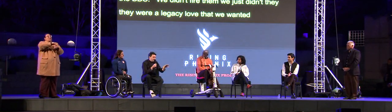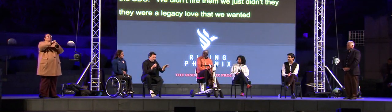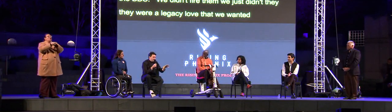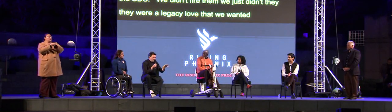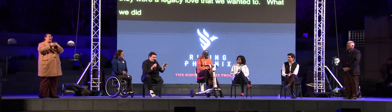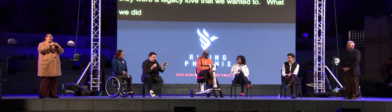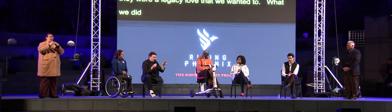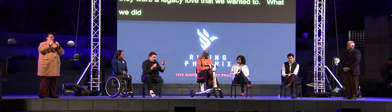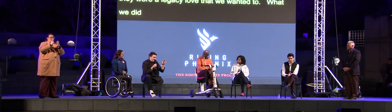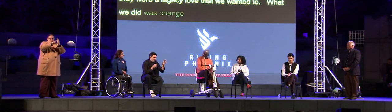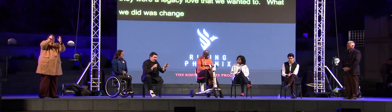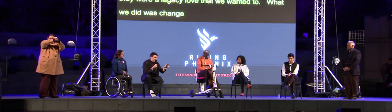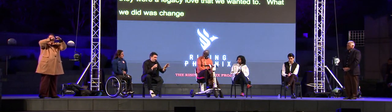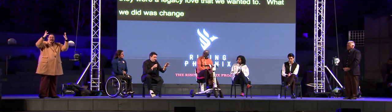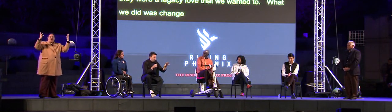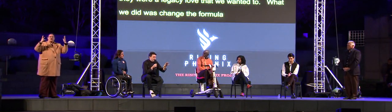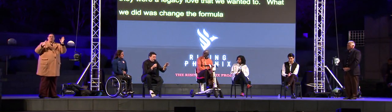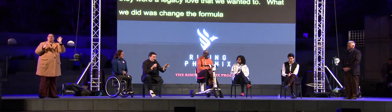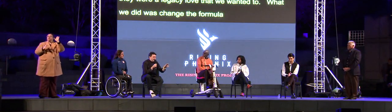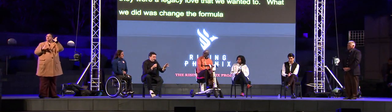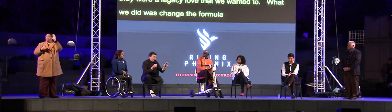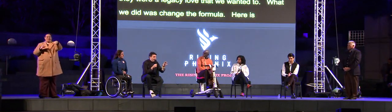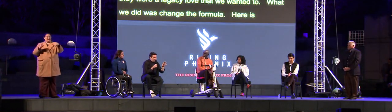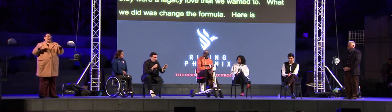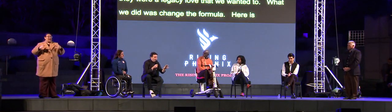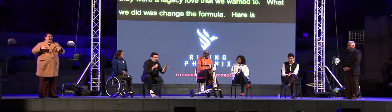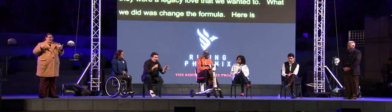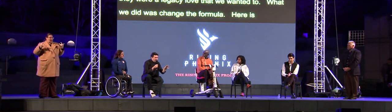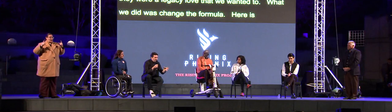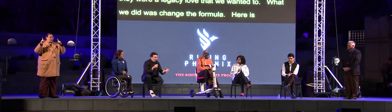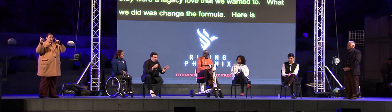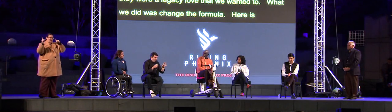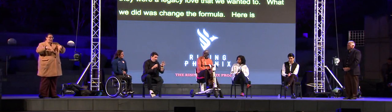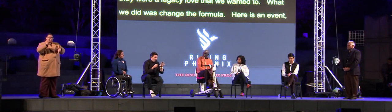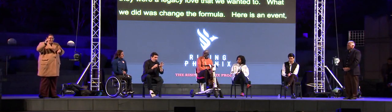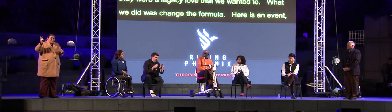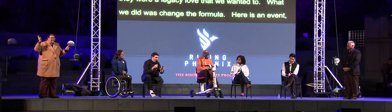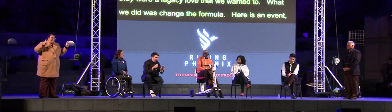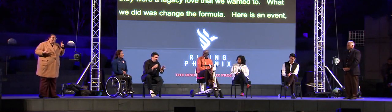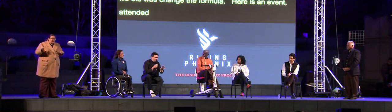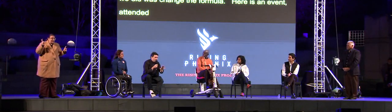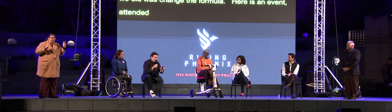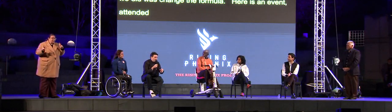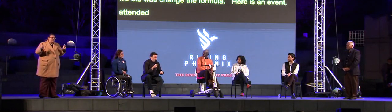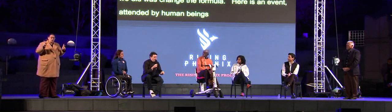We said, look, here's an event attended by human beings who want to be brilliant at sport.